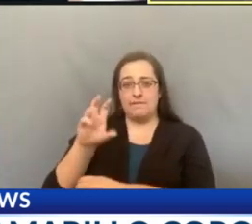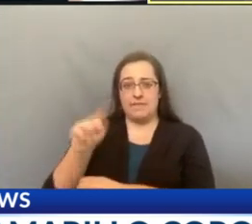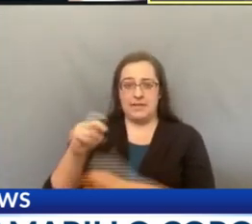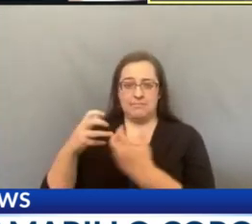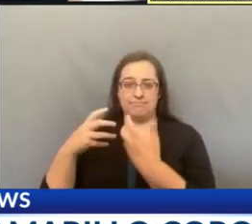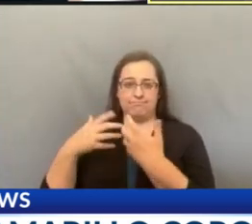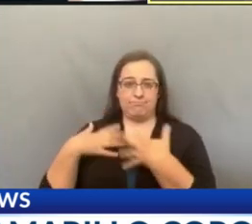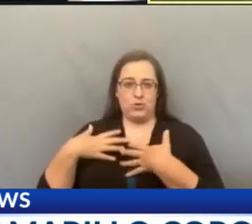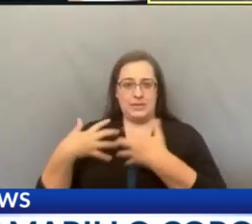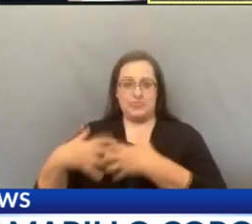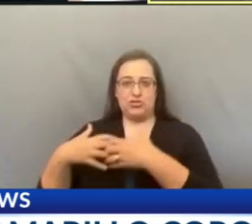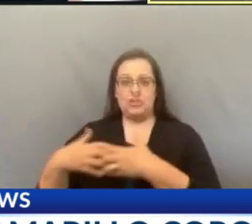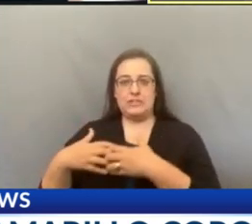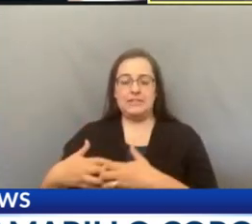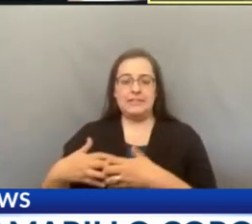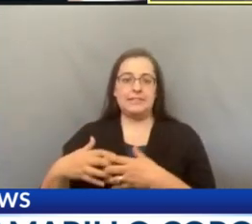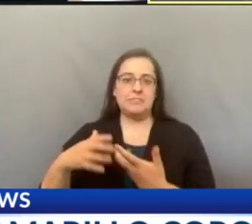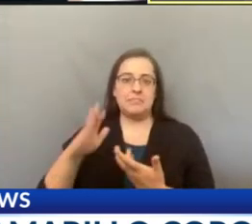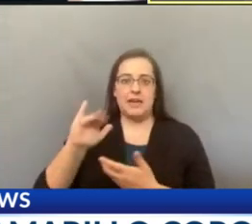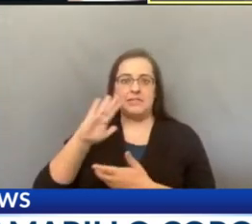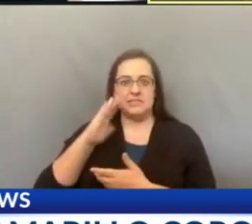CONTINUED DECREASE THEIR 22 TOTAL PATIENTS AT NORTHWEST